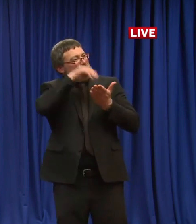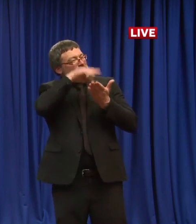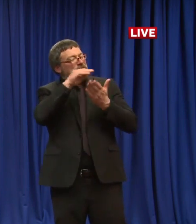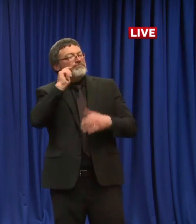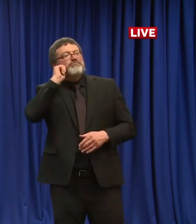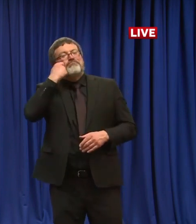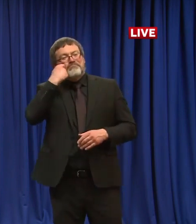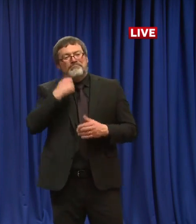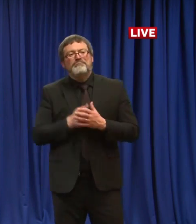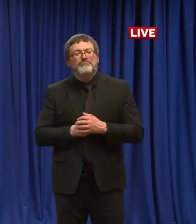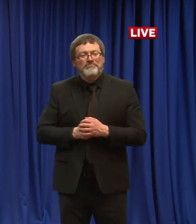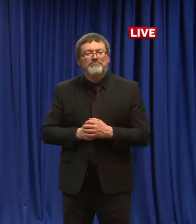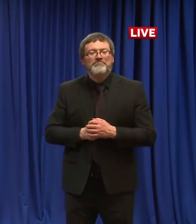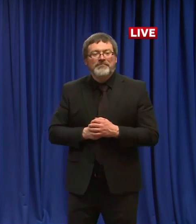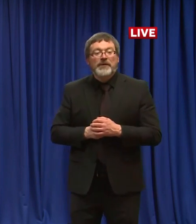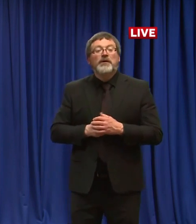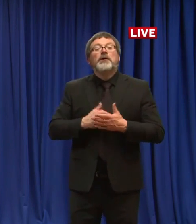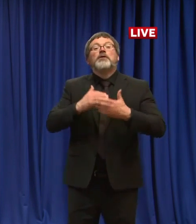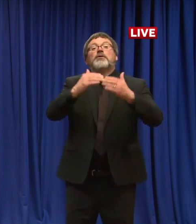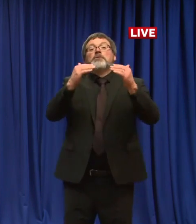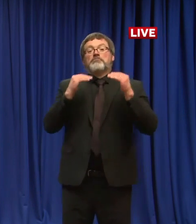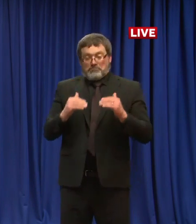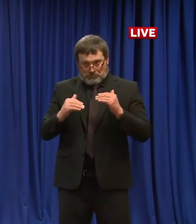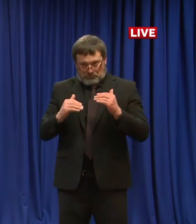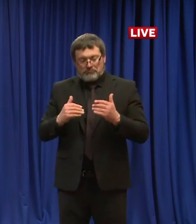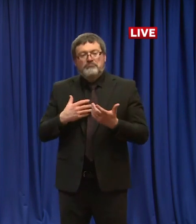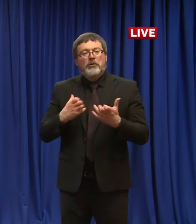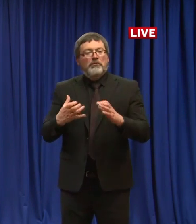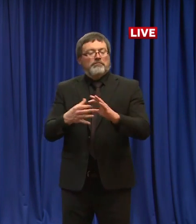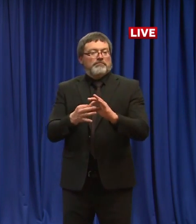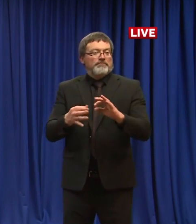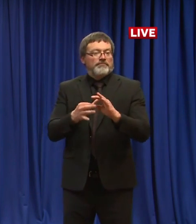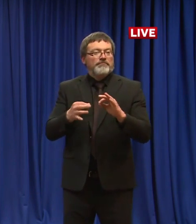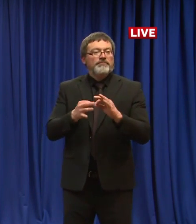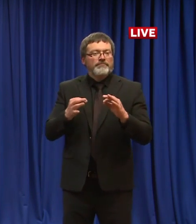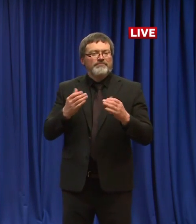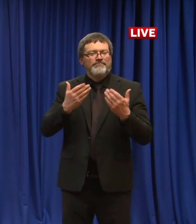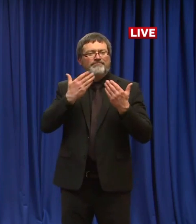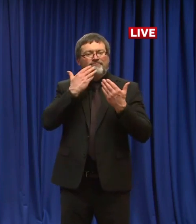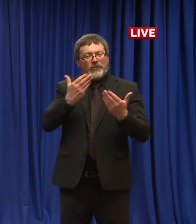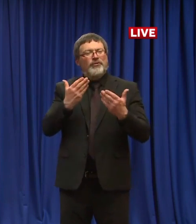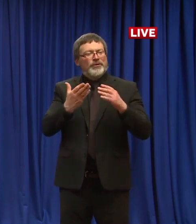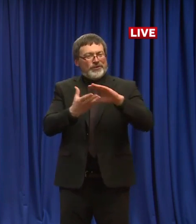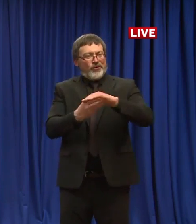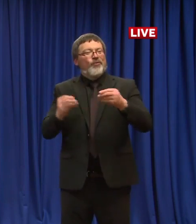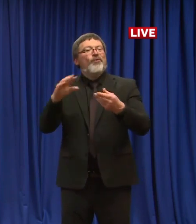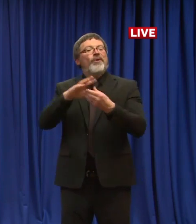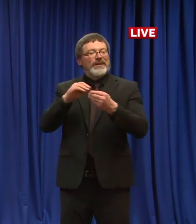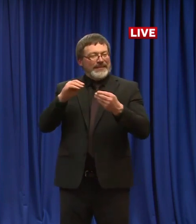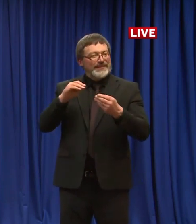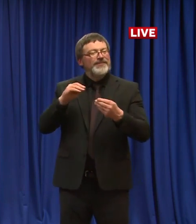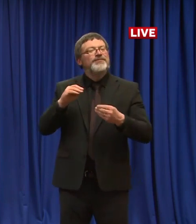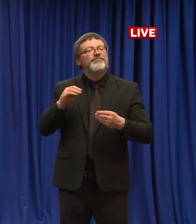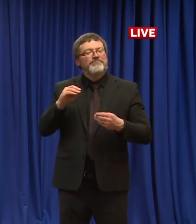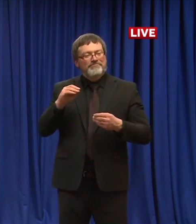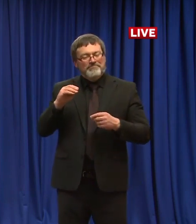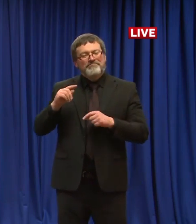I ALSO I JUST WANT TO TAKE A MOMENT AND HIGHLIGHT A KIND OF A THIRD. SUBJECT WE WANT TO TOUCH UPON TODAY SOME OF THE REALLY GOOD.